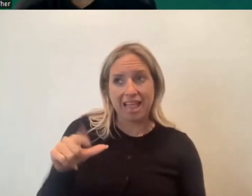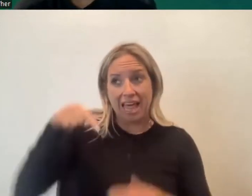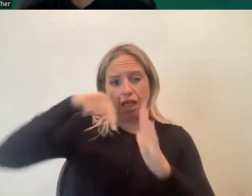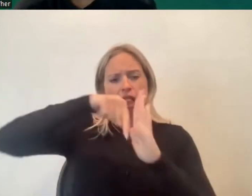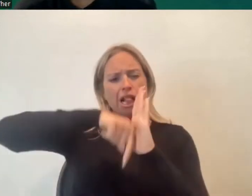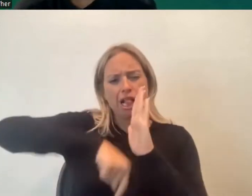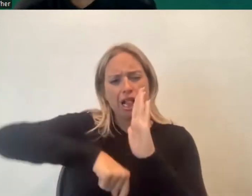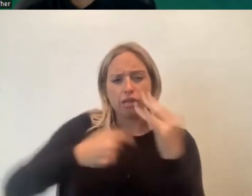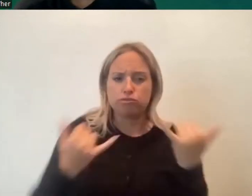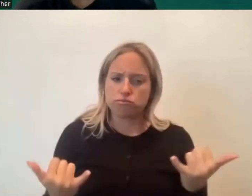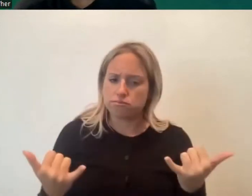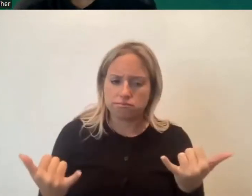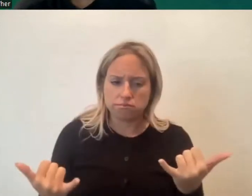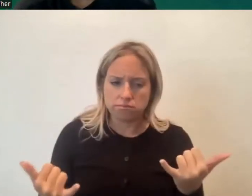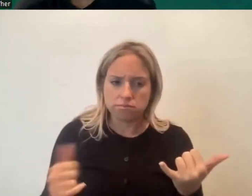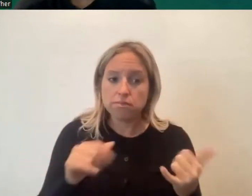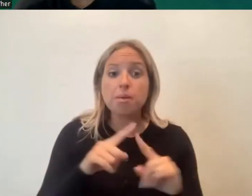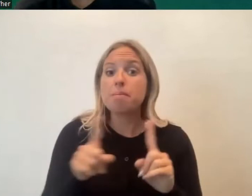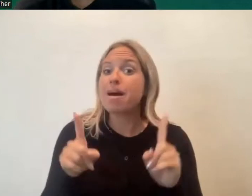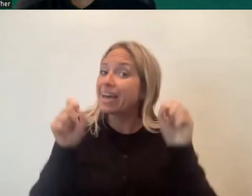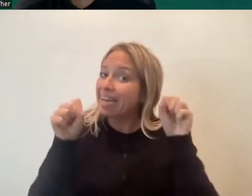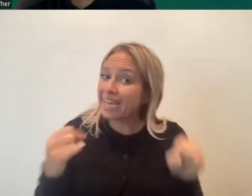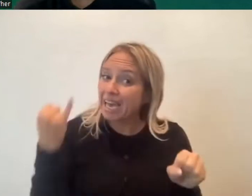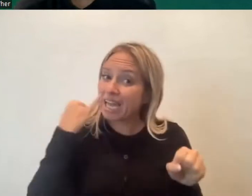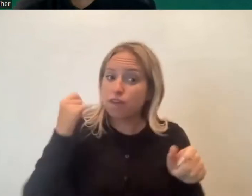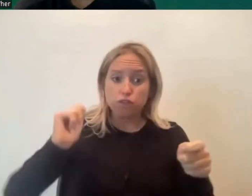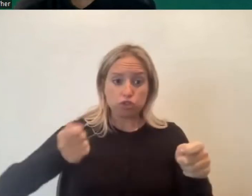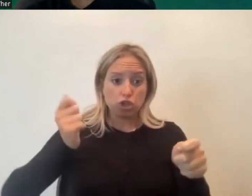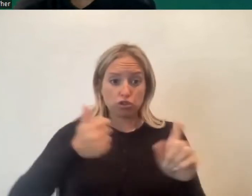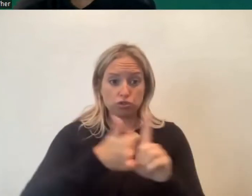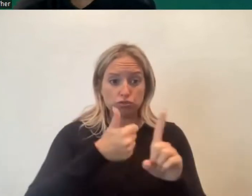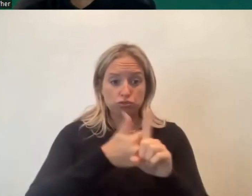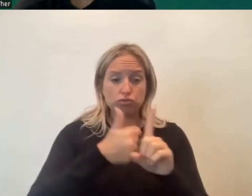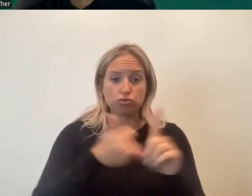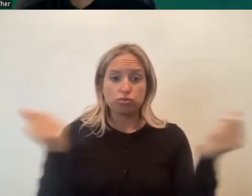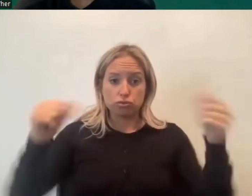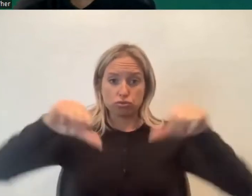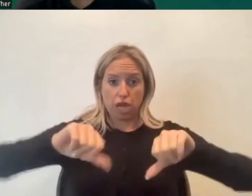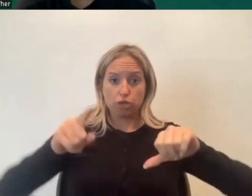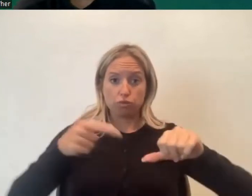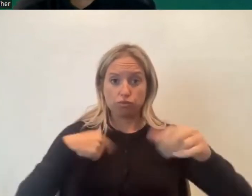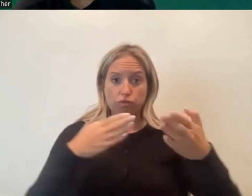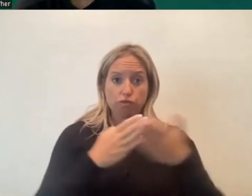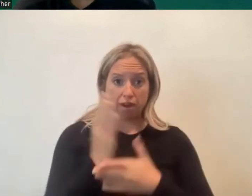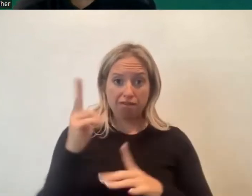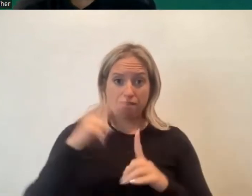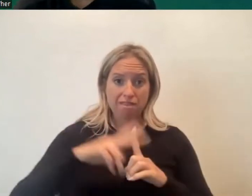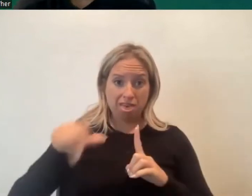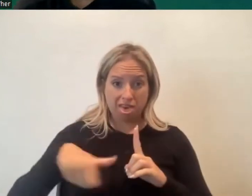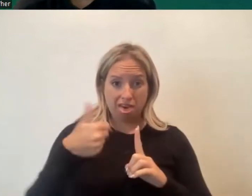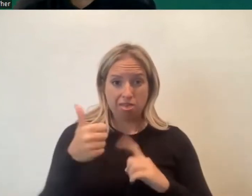the weeds, but you can, if a judge denies you, you have the right to file another appeal